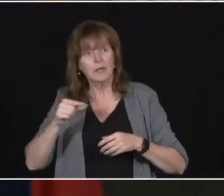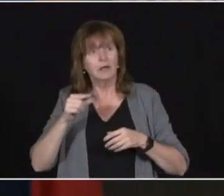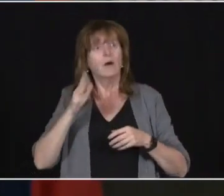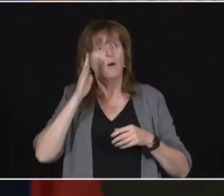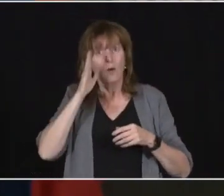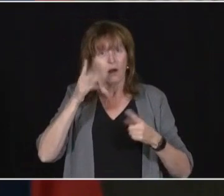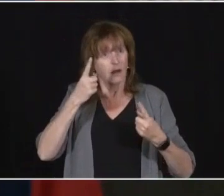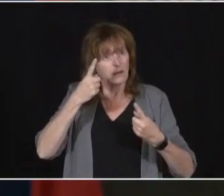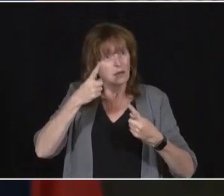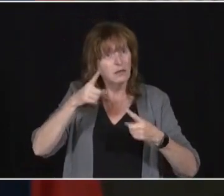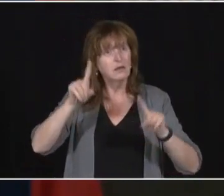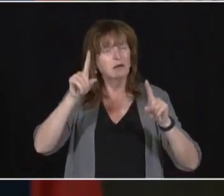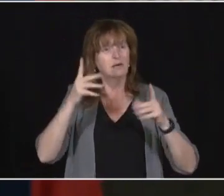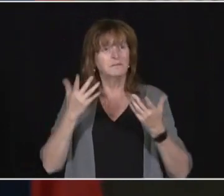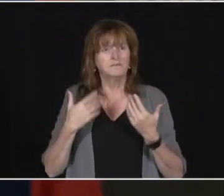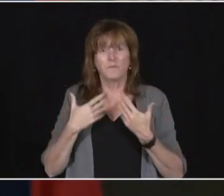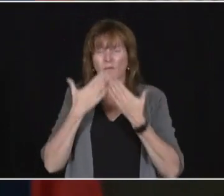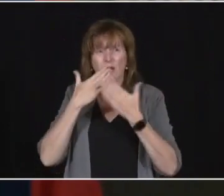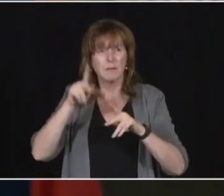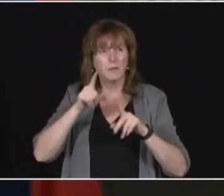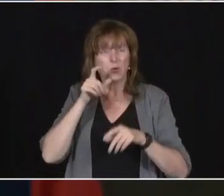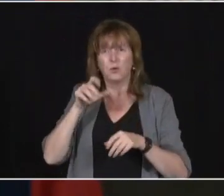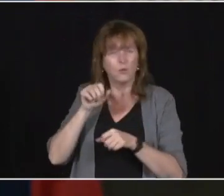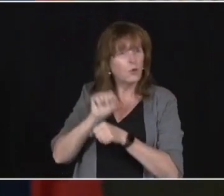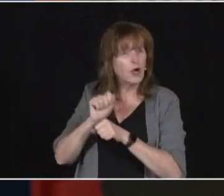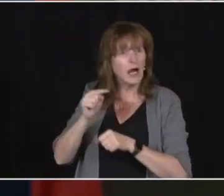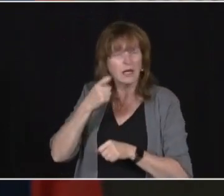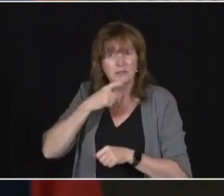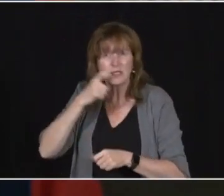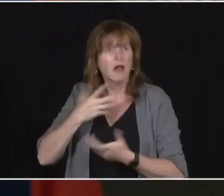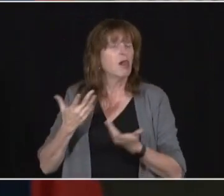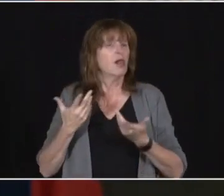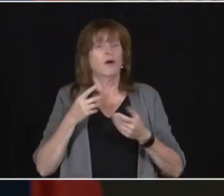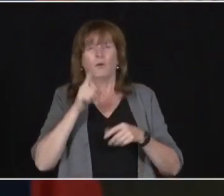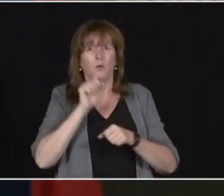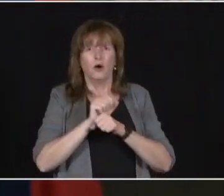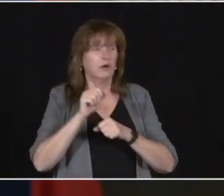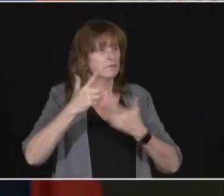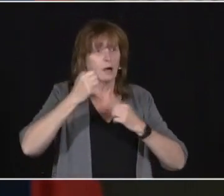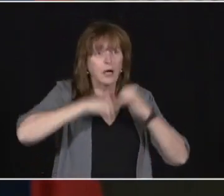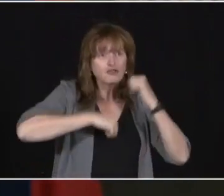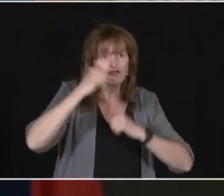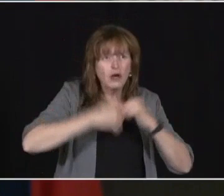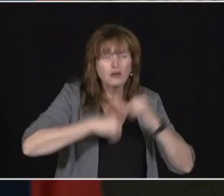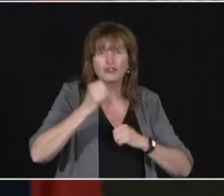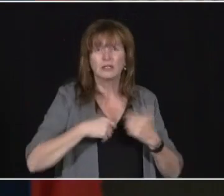Thank you to the insulators, the boilermakers, the laborers, the carpenters, the form -- farmworkers, the painters, the plumbers